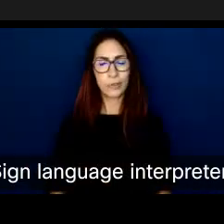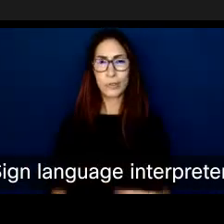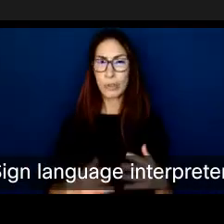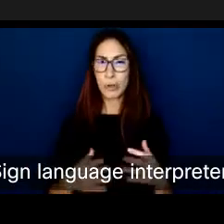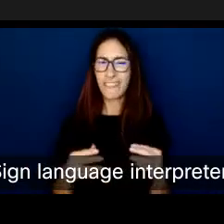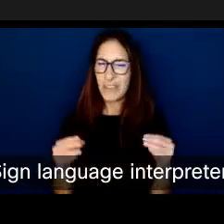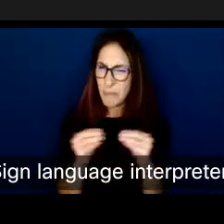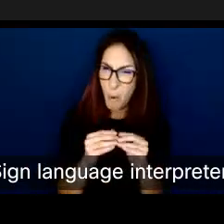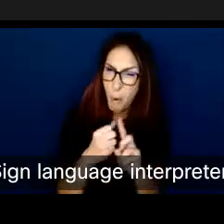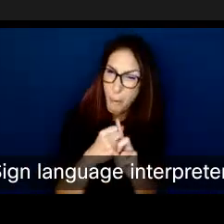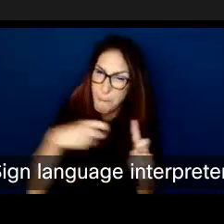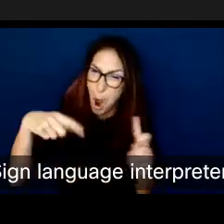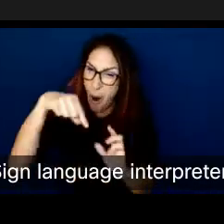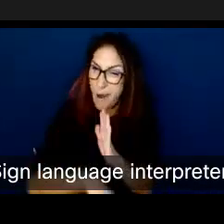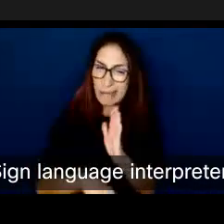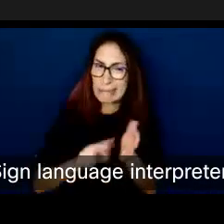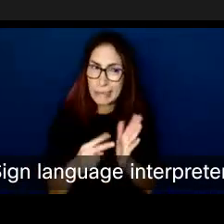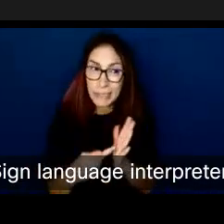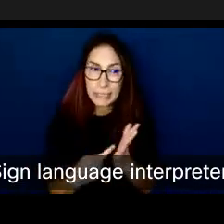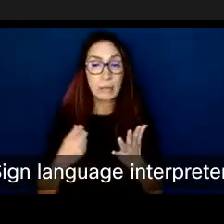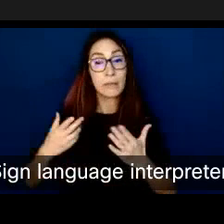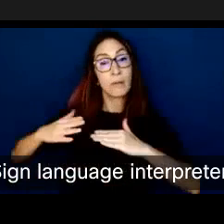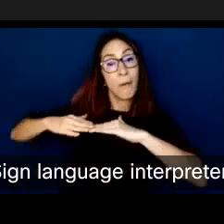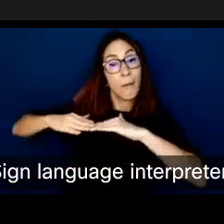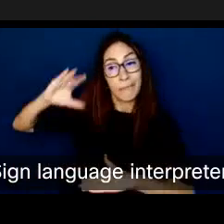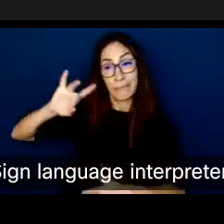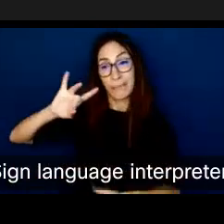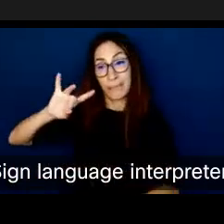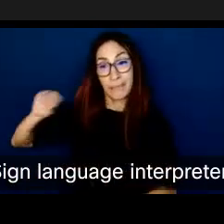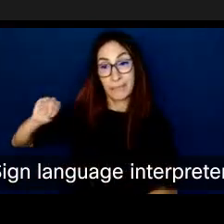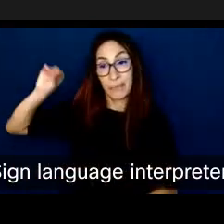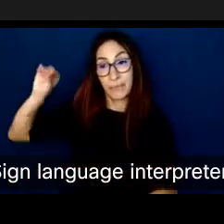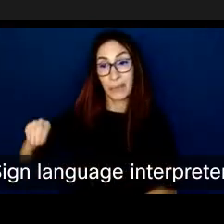is that more than 80% of people living with HIV will have at